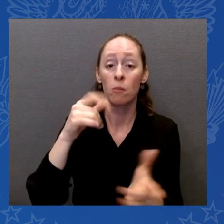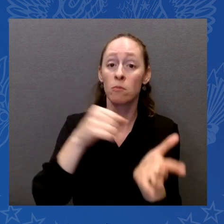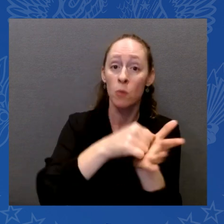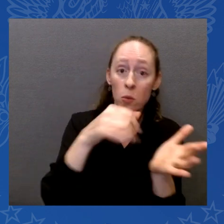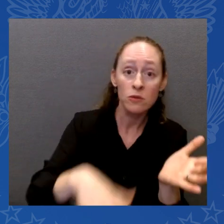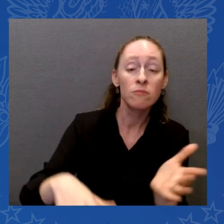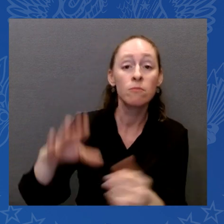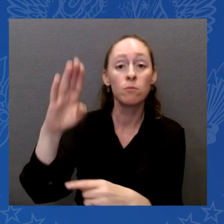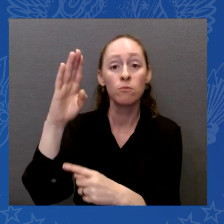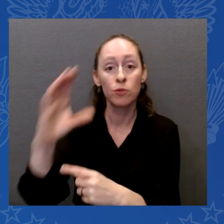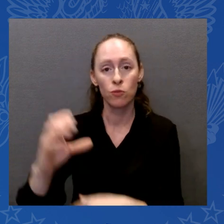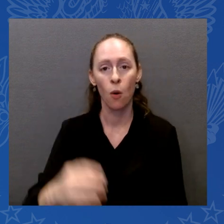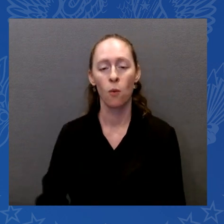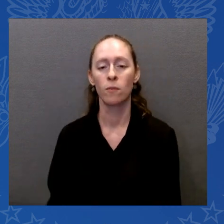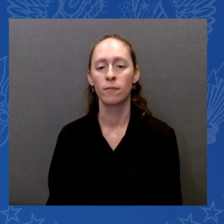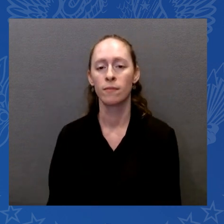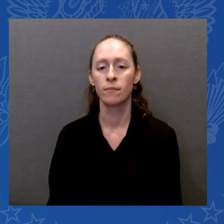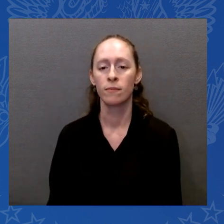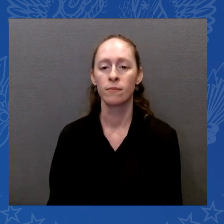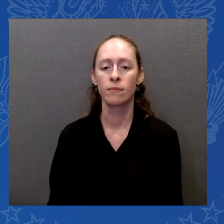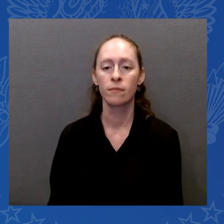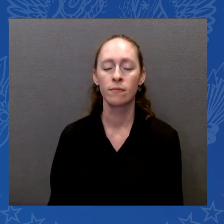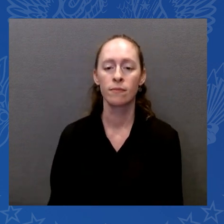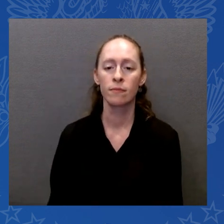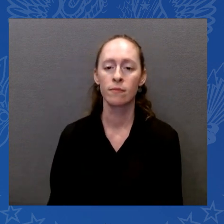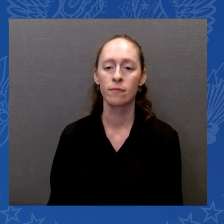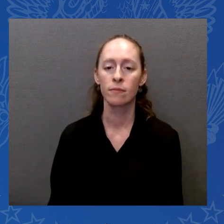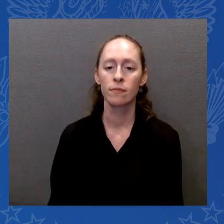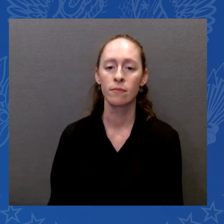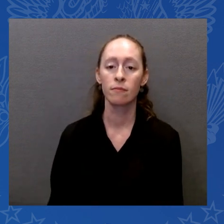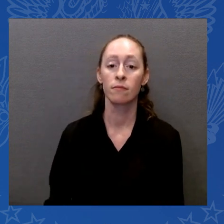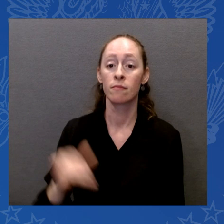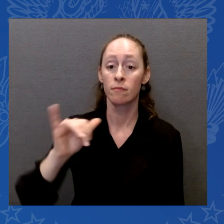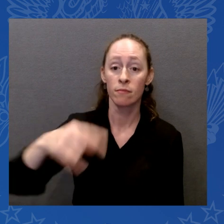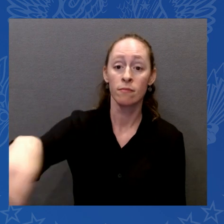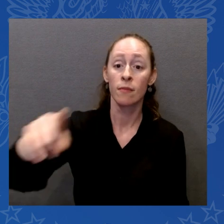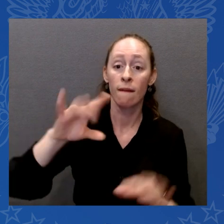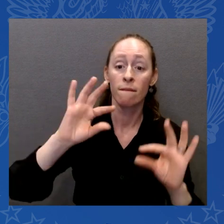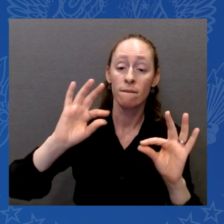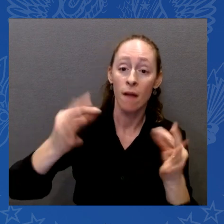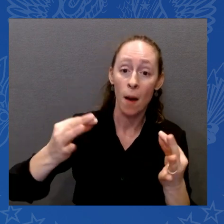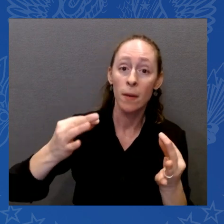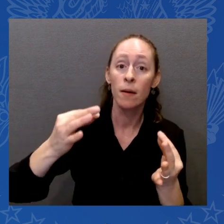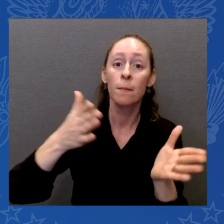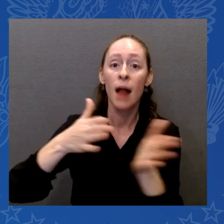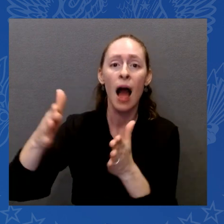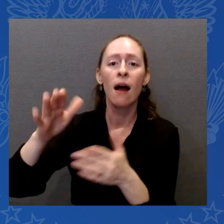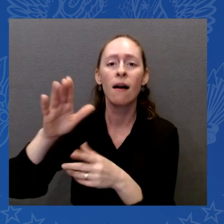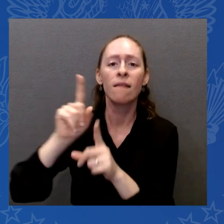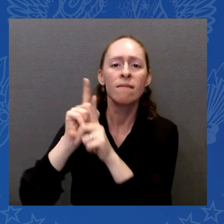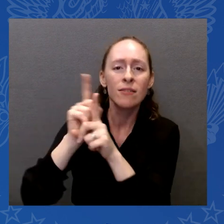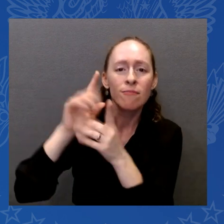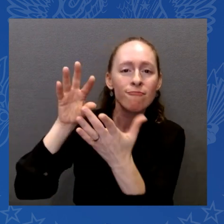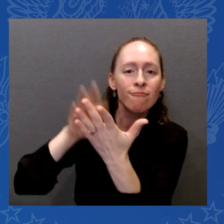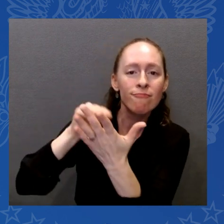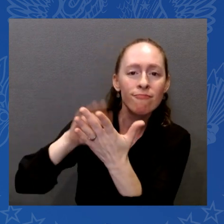Planning Fellowship Program at my institution, and this is helping to train the next generation of clinicians that are needed to take care of our patients.